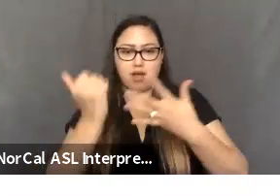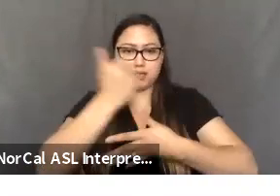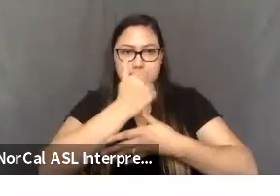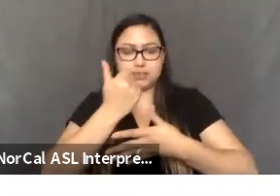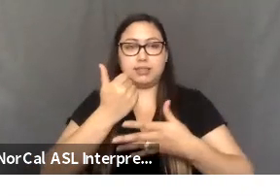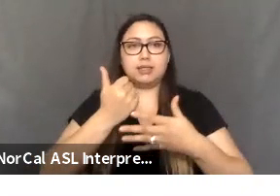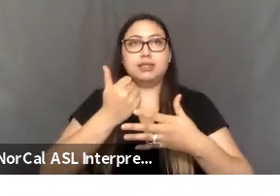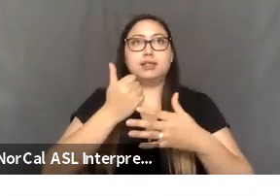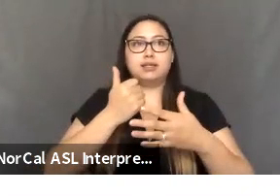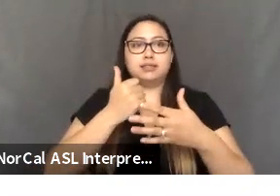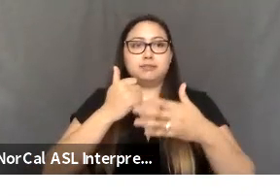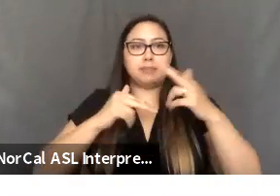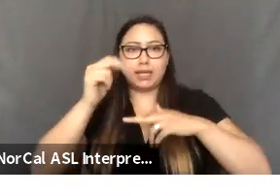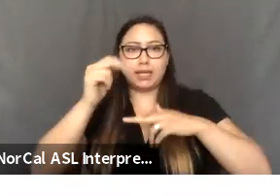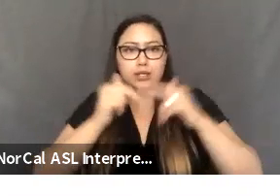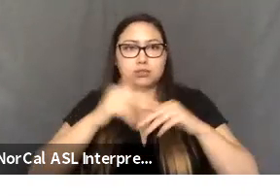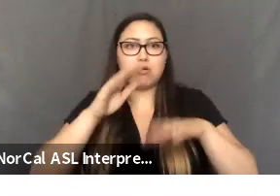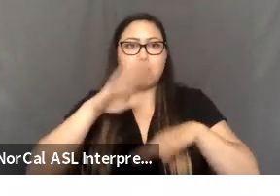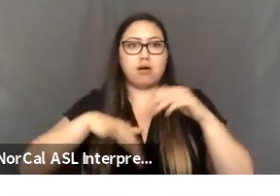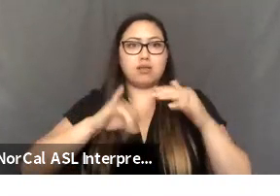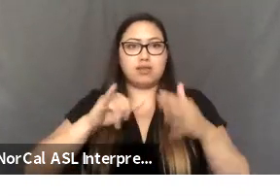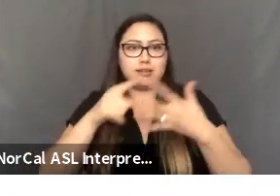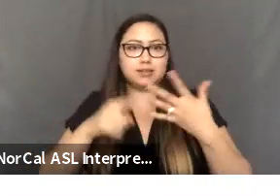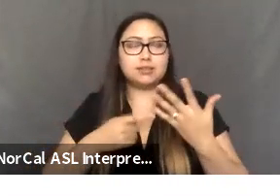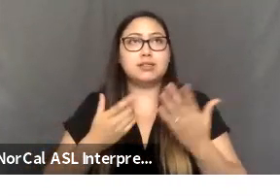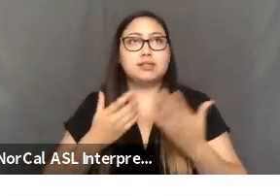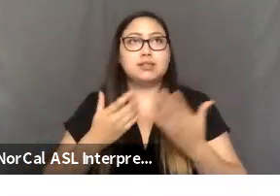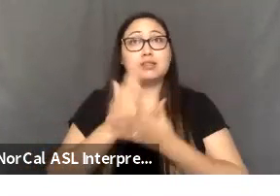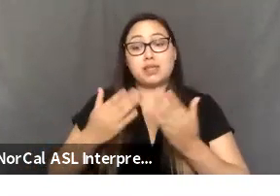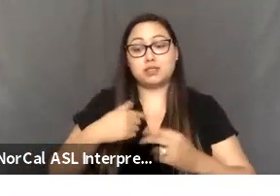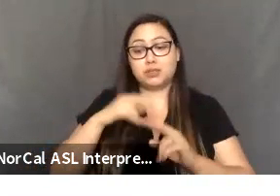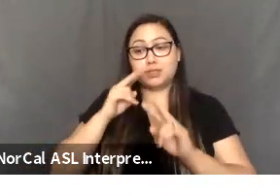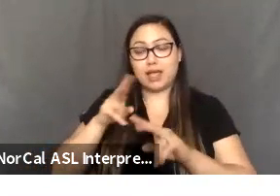of the things I would love to see us do because I have to spend time bringing other people up